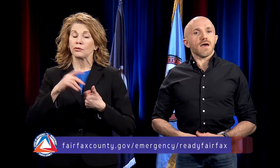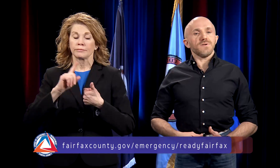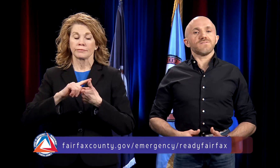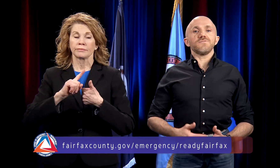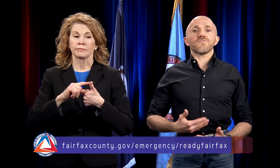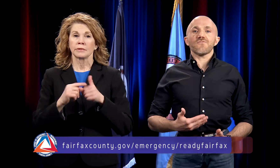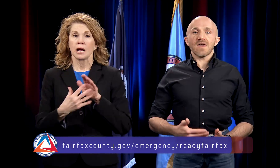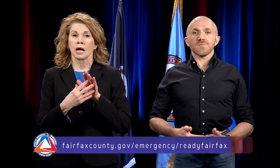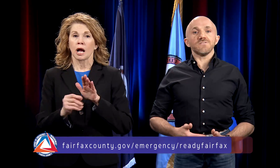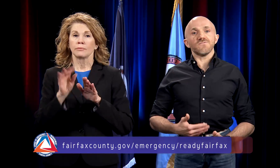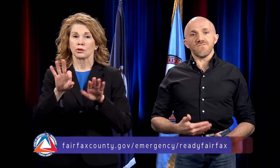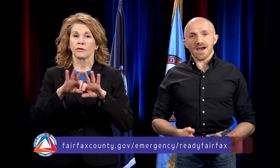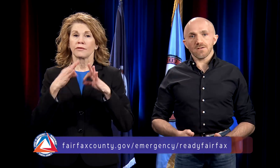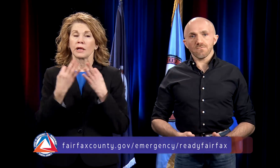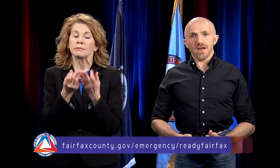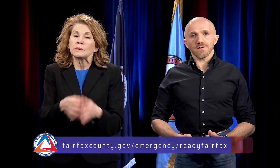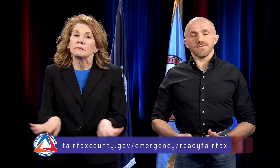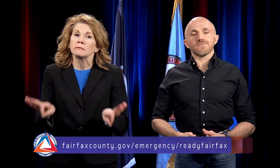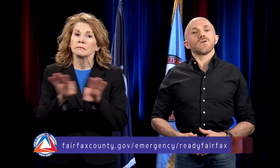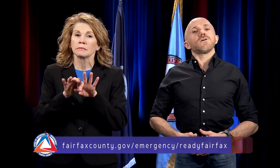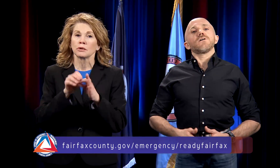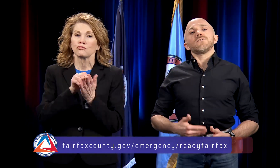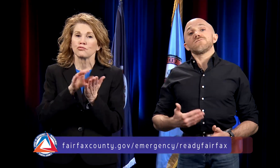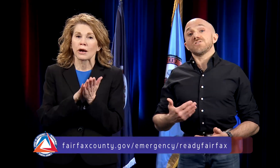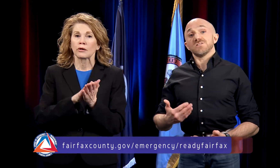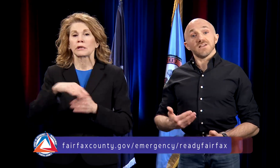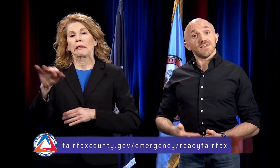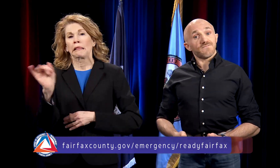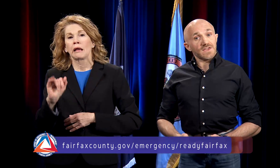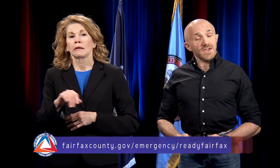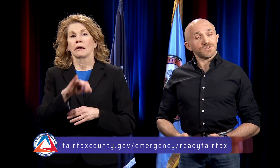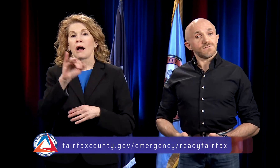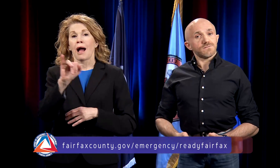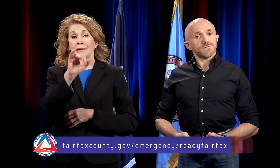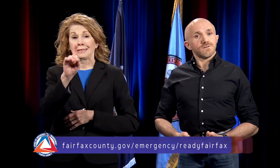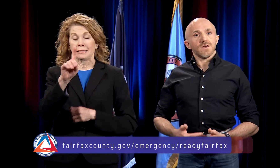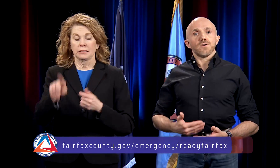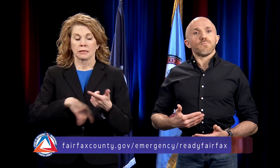copies of your family's vital records, such as identification,